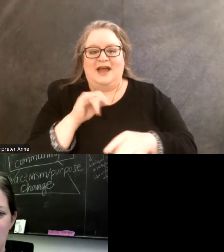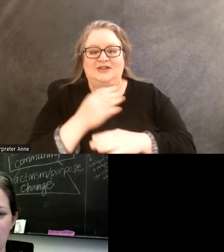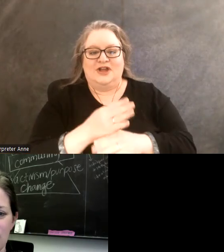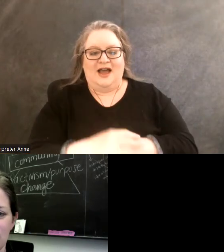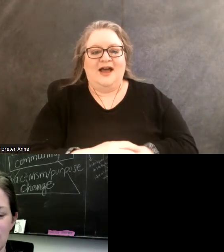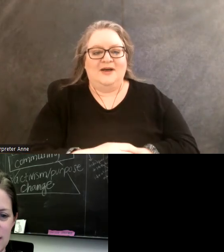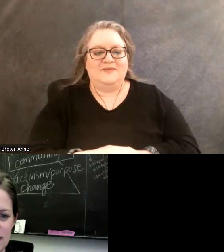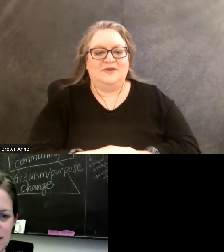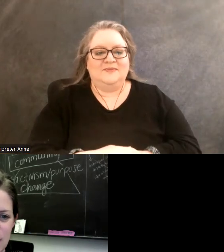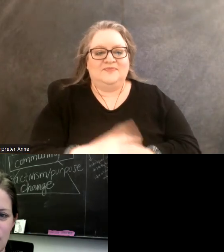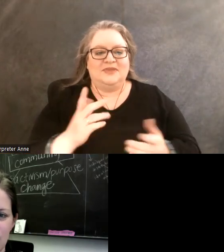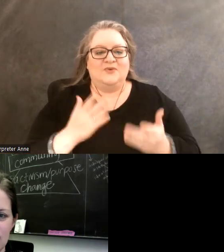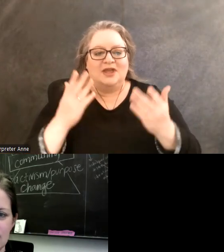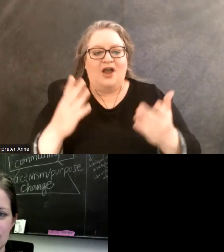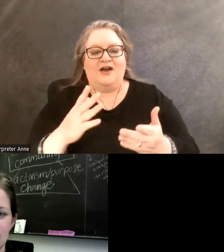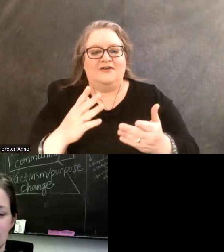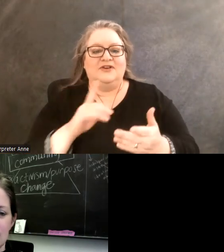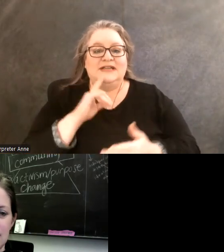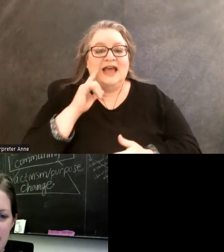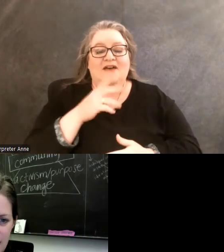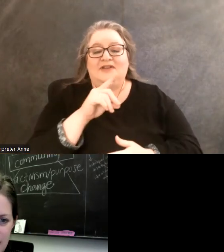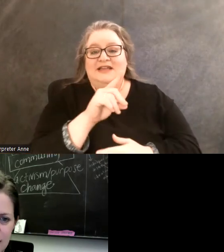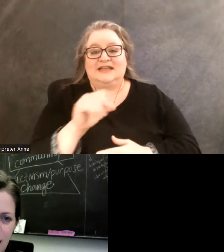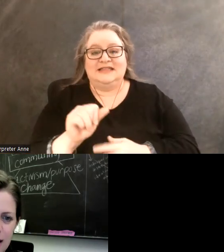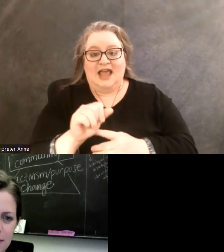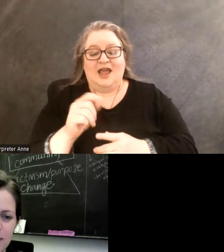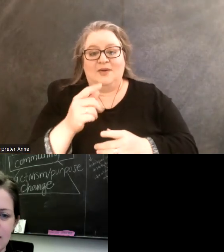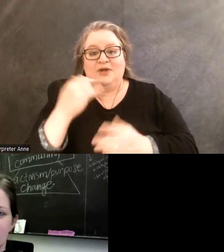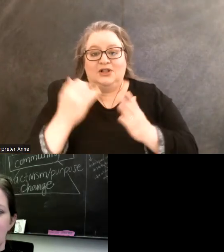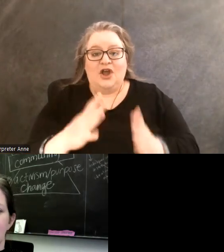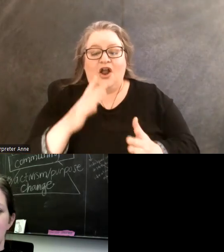offer deaf and disabled artists some dedicated time, some